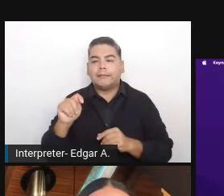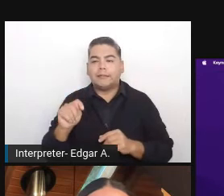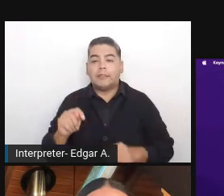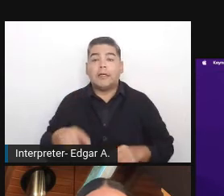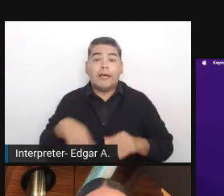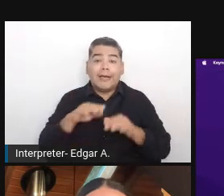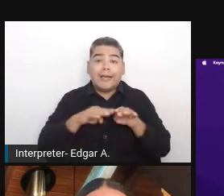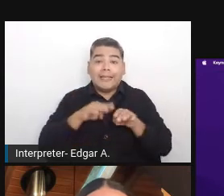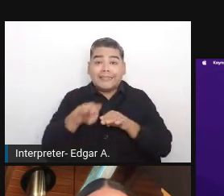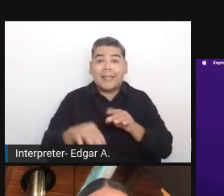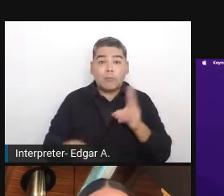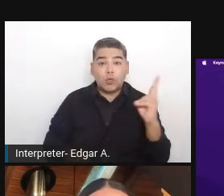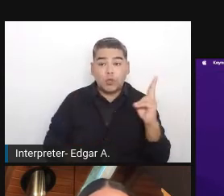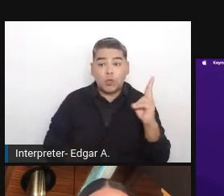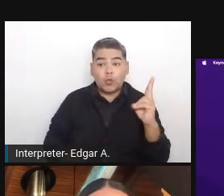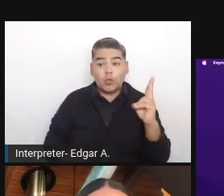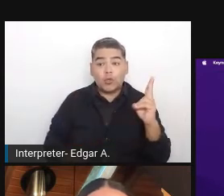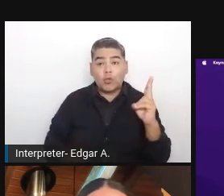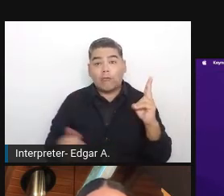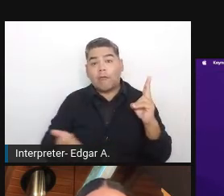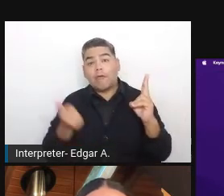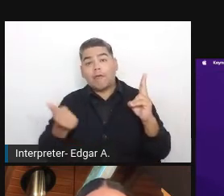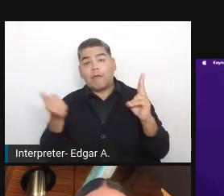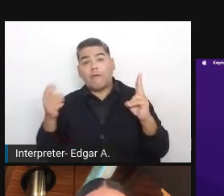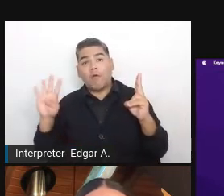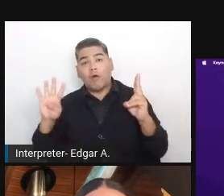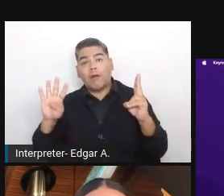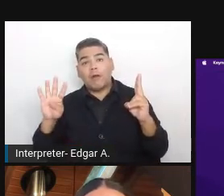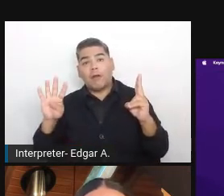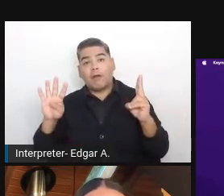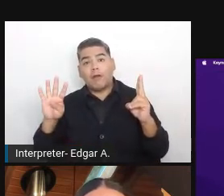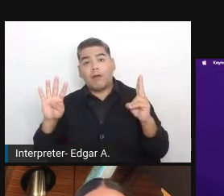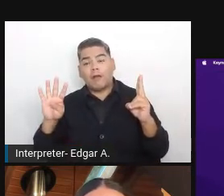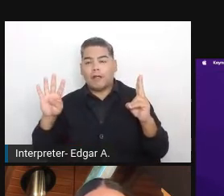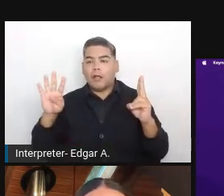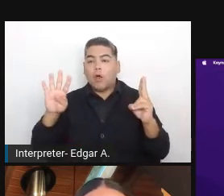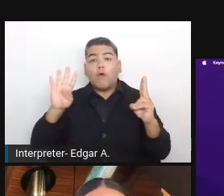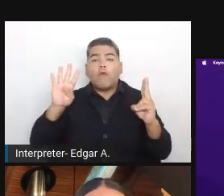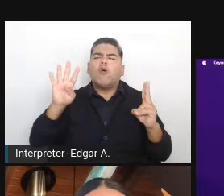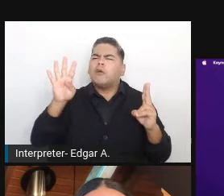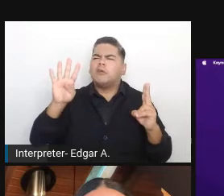The next step, step four is student information, for example.